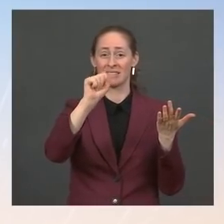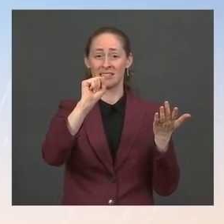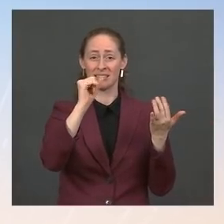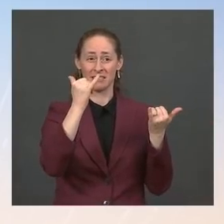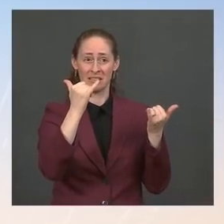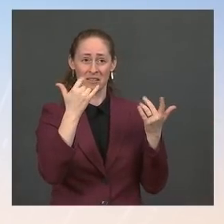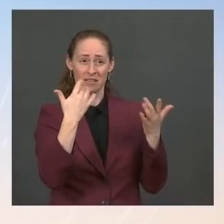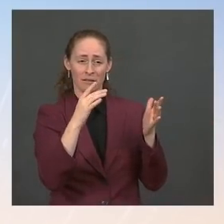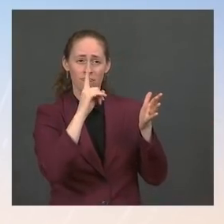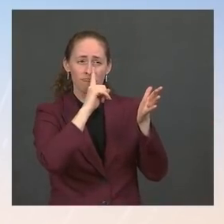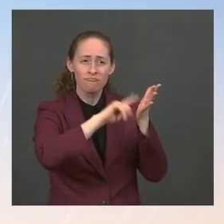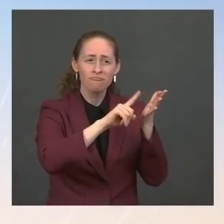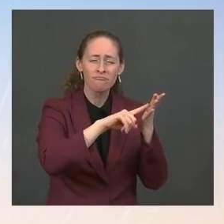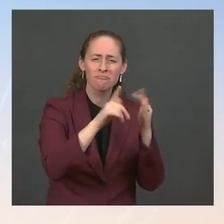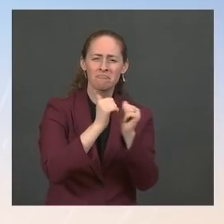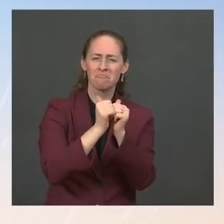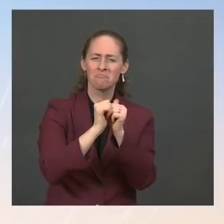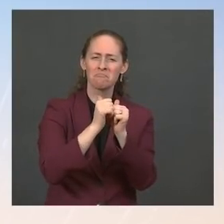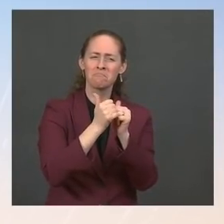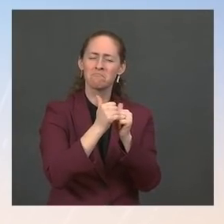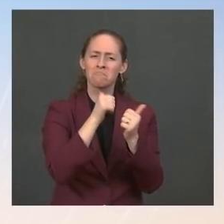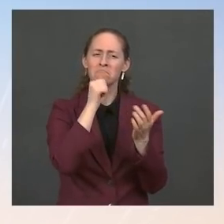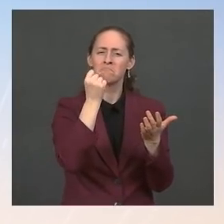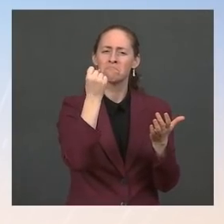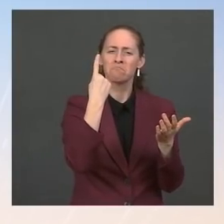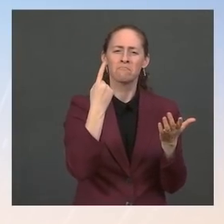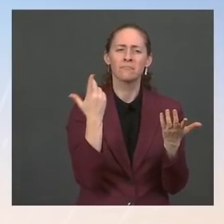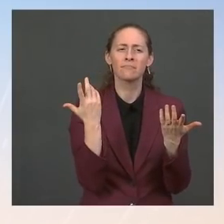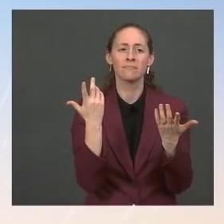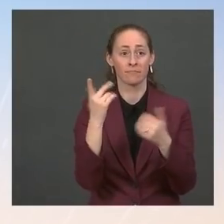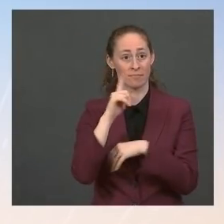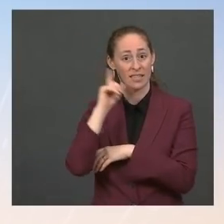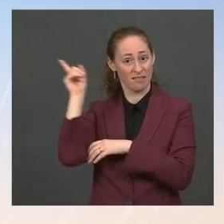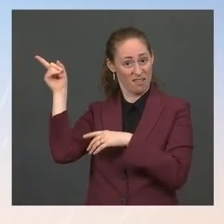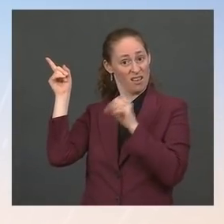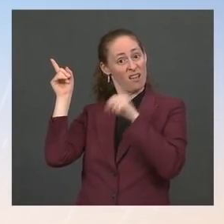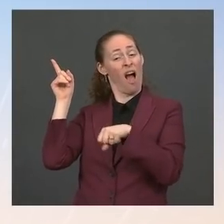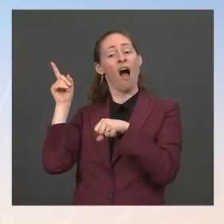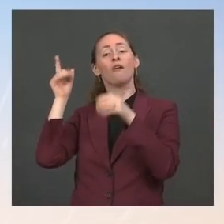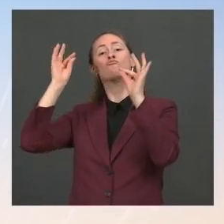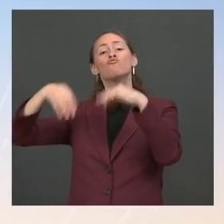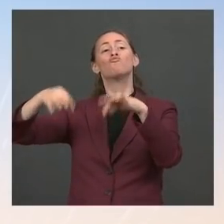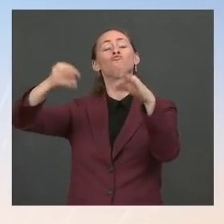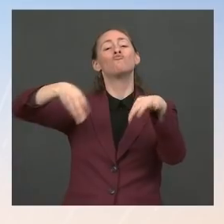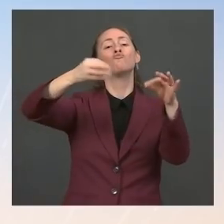It usually doesn't turn out very much. Tapping the SPR, that's a short-term thing; it's not a long-term thing.